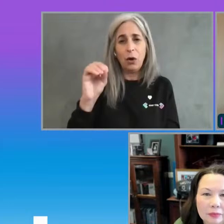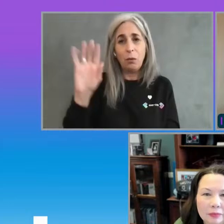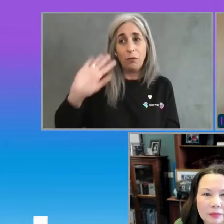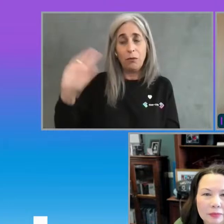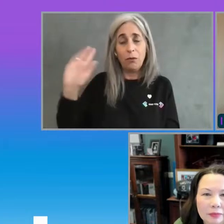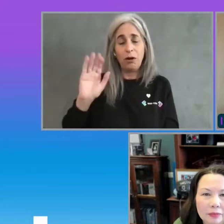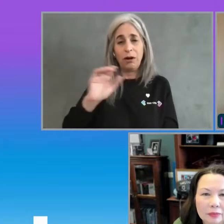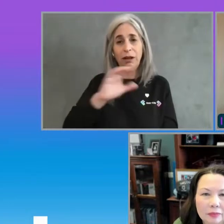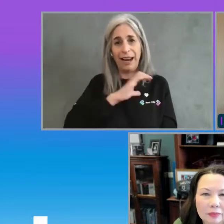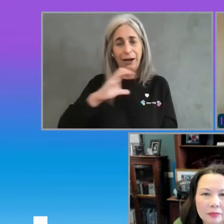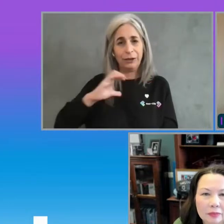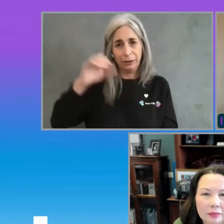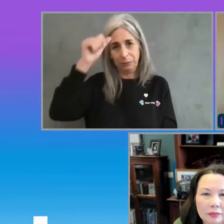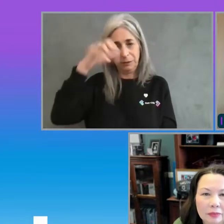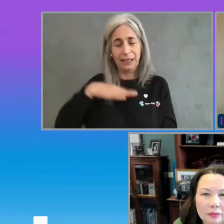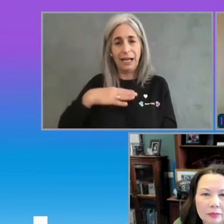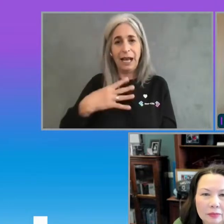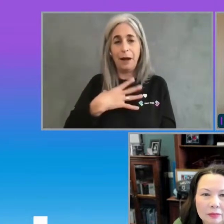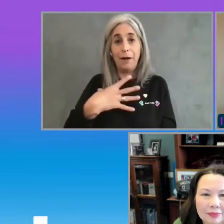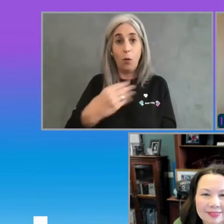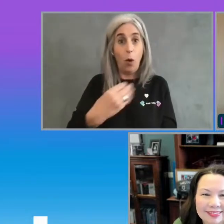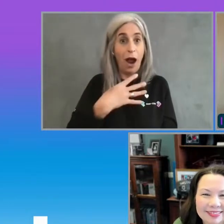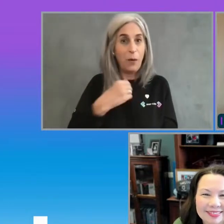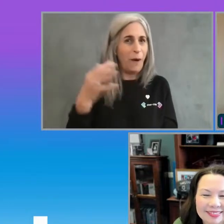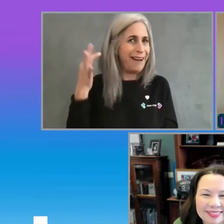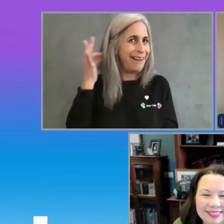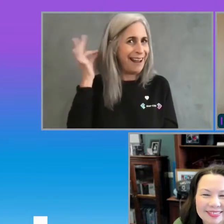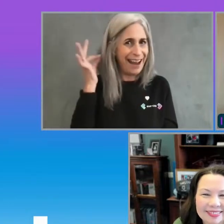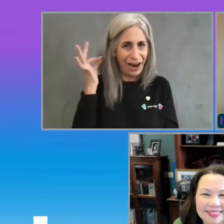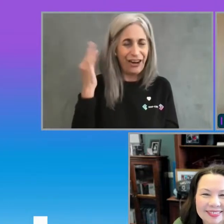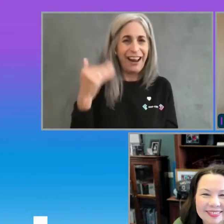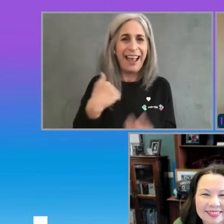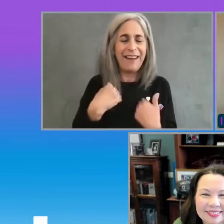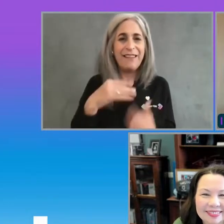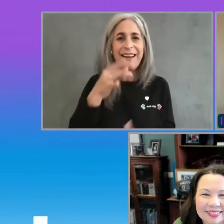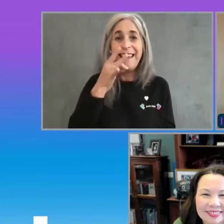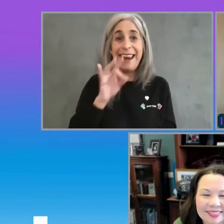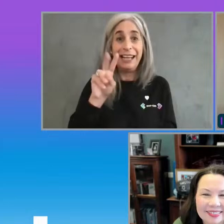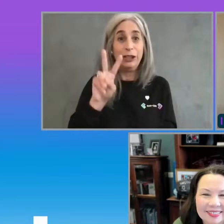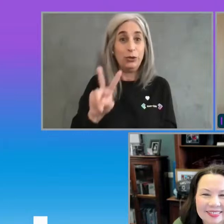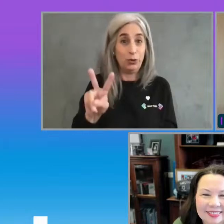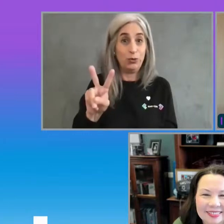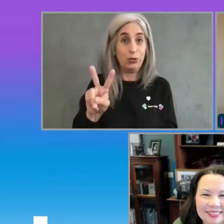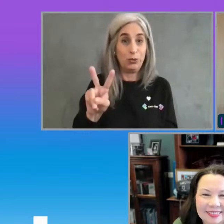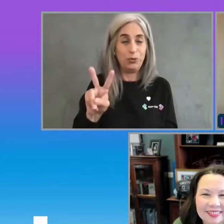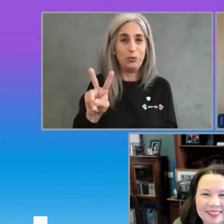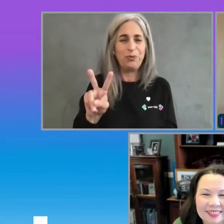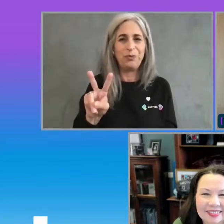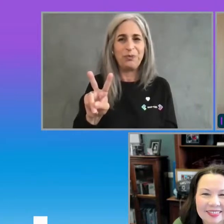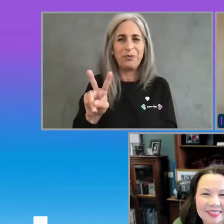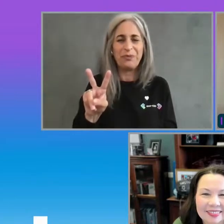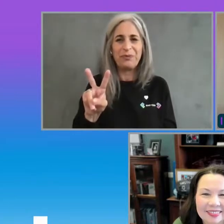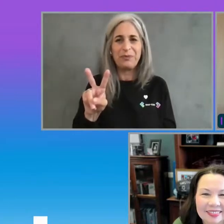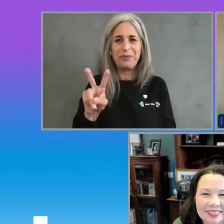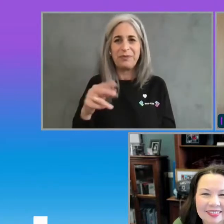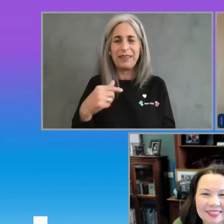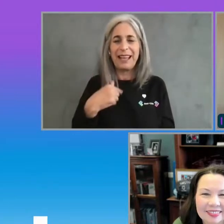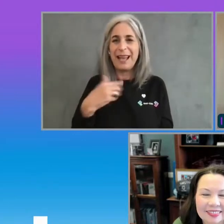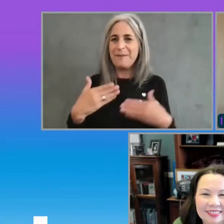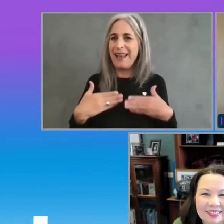Congress. I have white, white